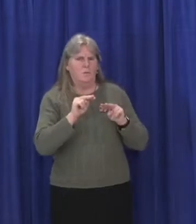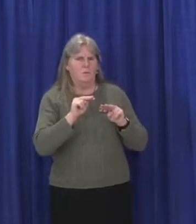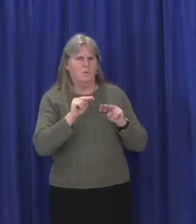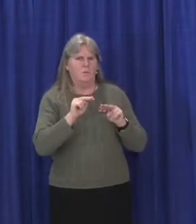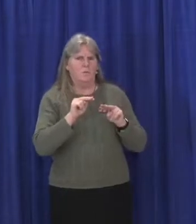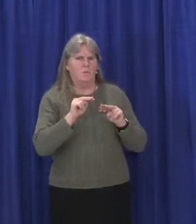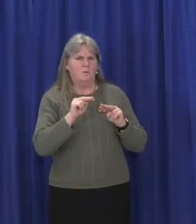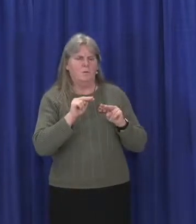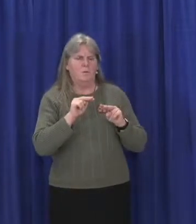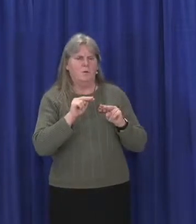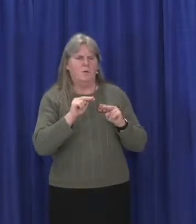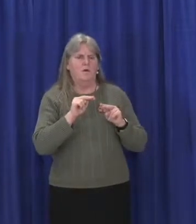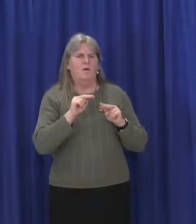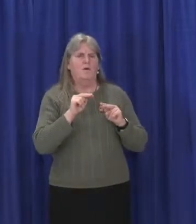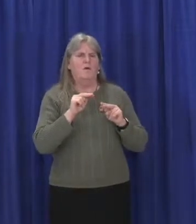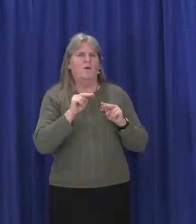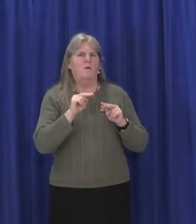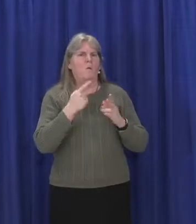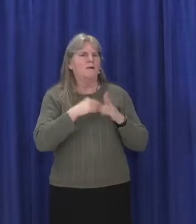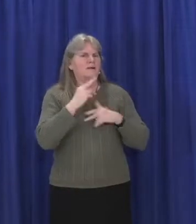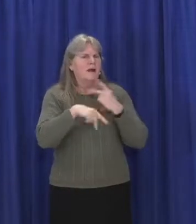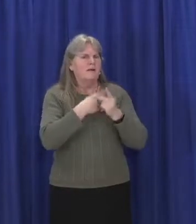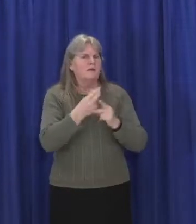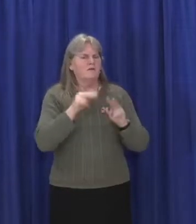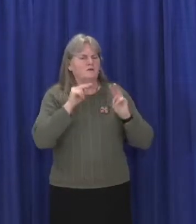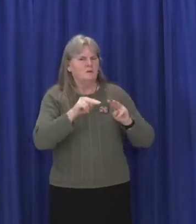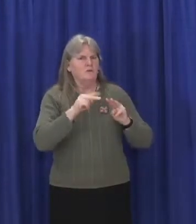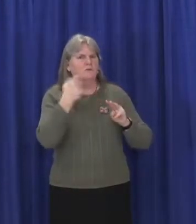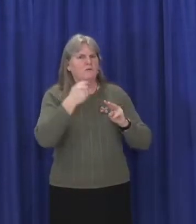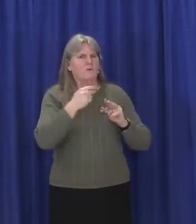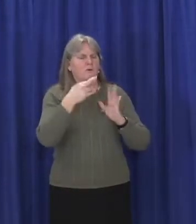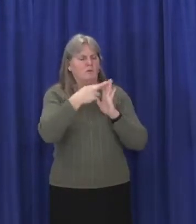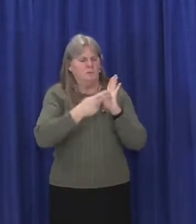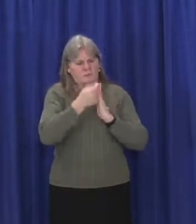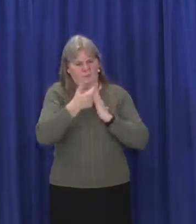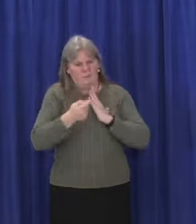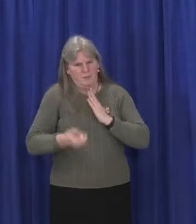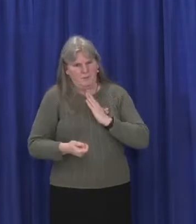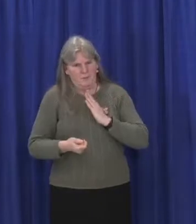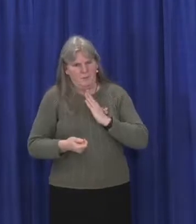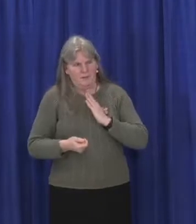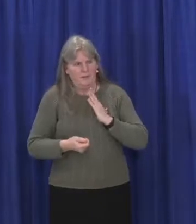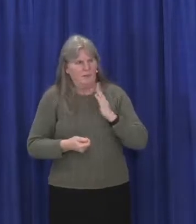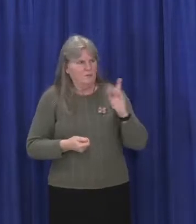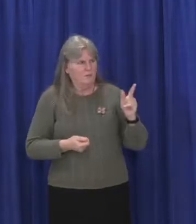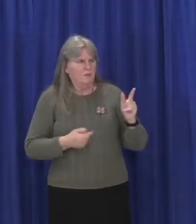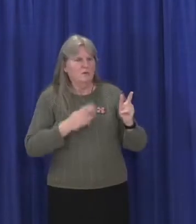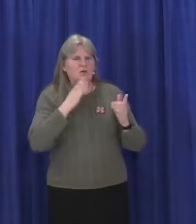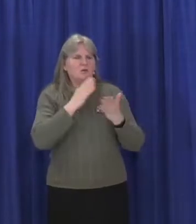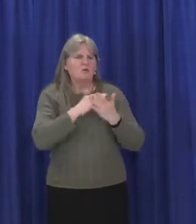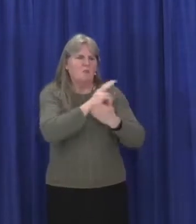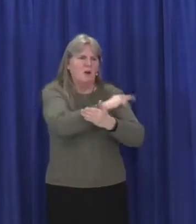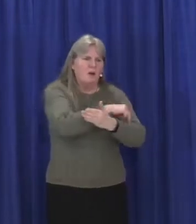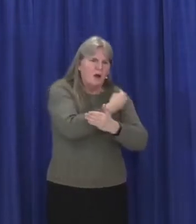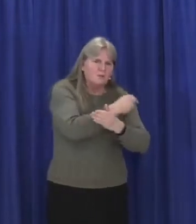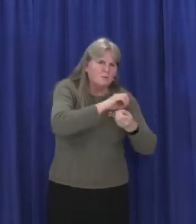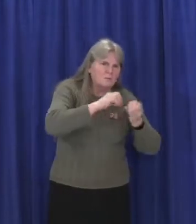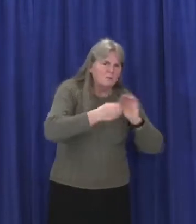restrictions. I'm wondering, if you have any exact figures you can provide us? You mentioned you were looking at percent positivity, hospitalization. What is the sweet spot we need